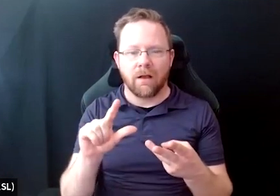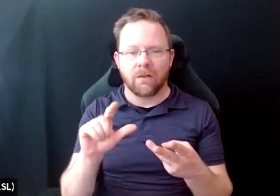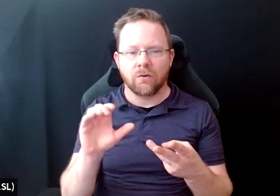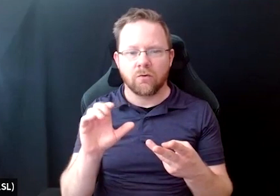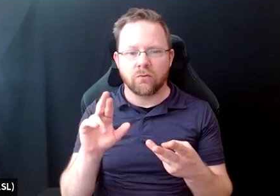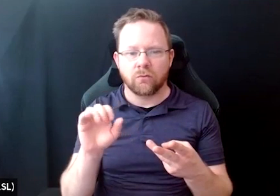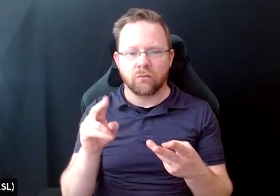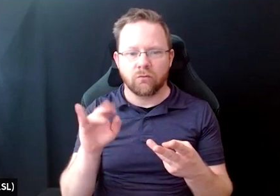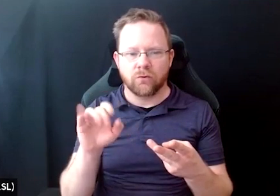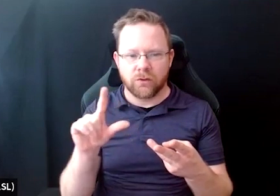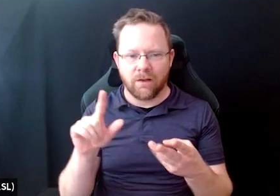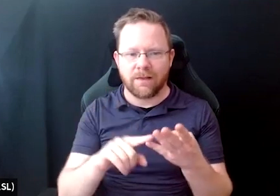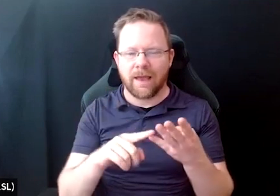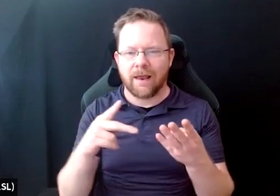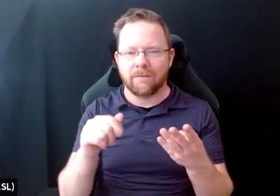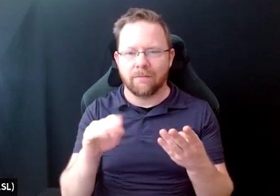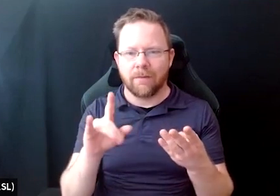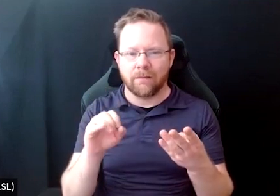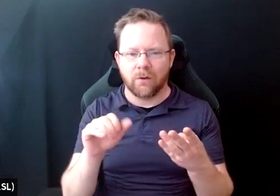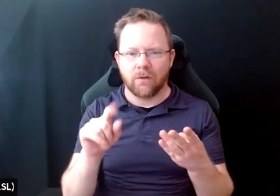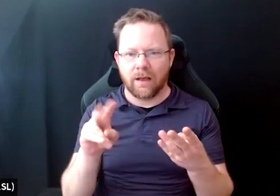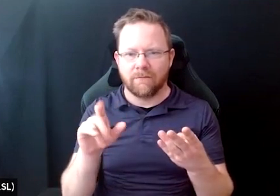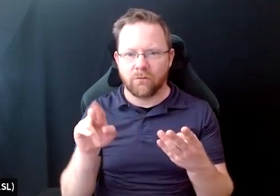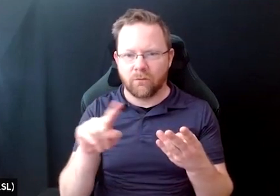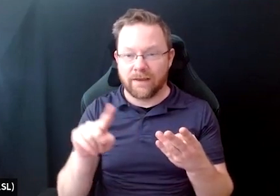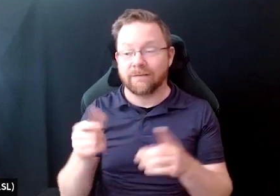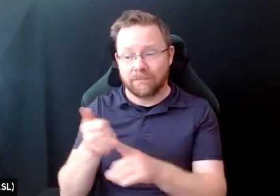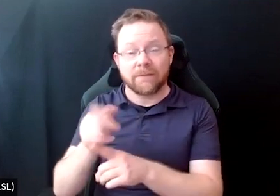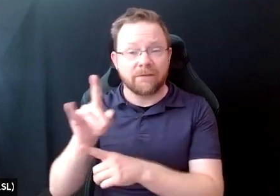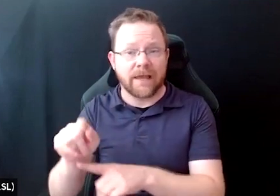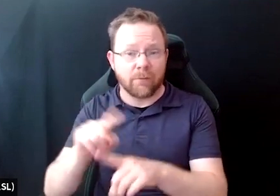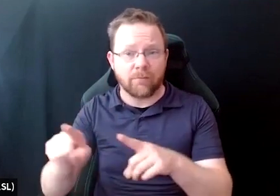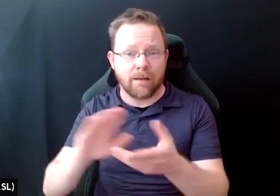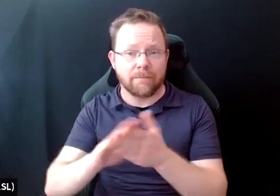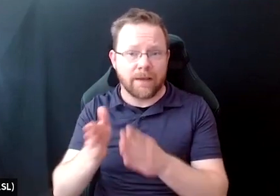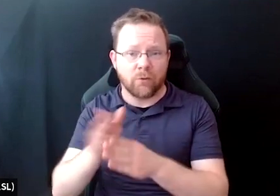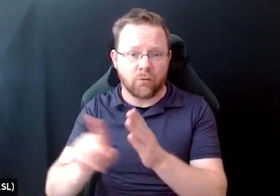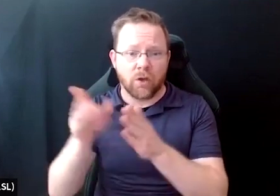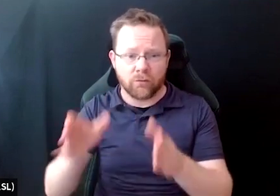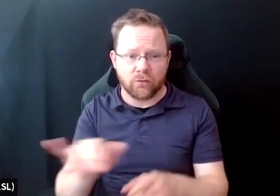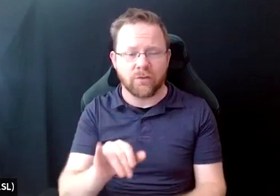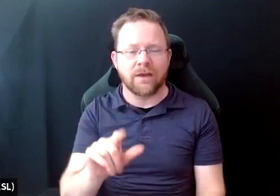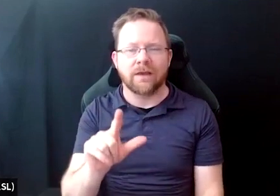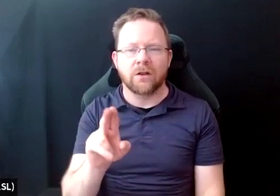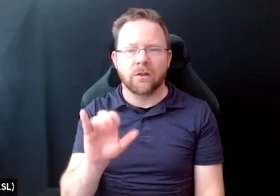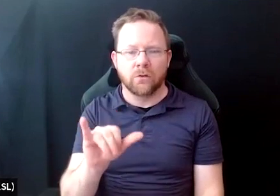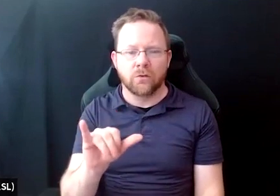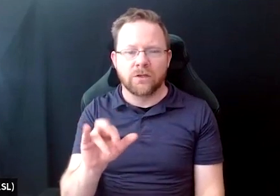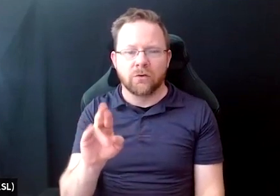of course, who's a disabled man who became career astronaut. I want to acknowledge Lucy Rogers and the women's Discord channel,